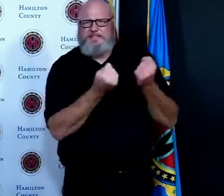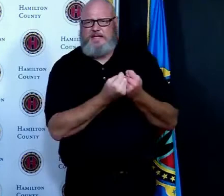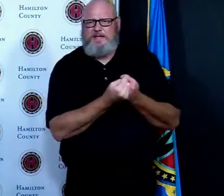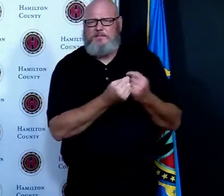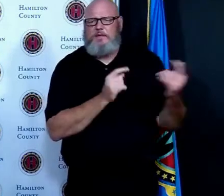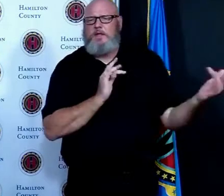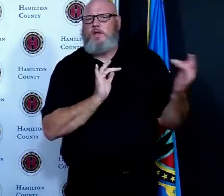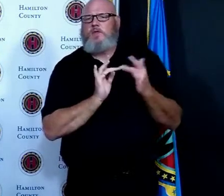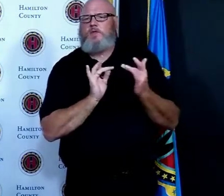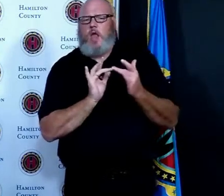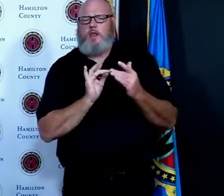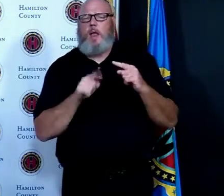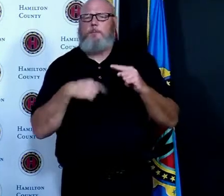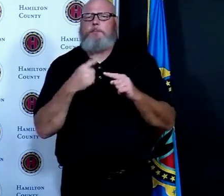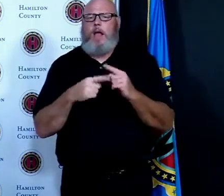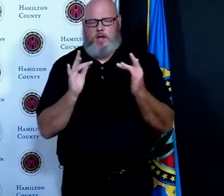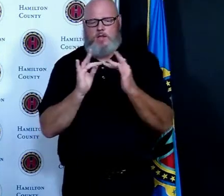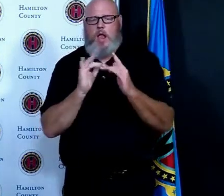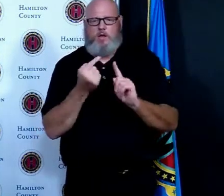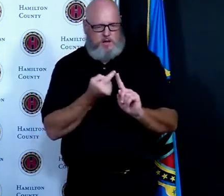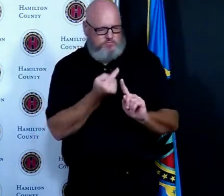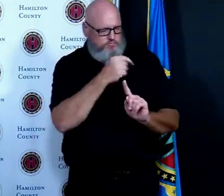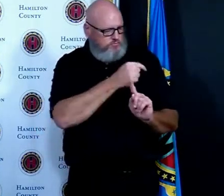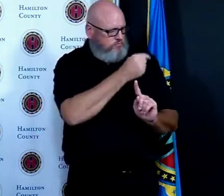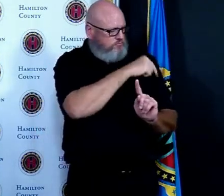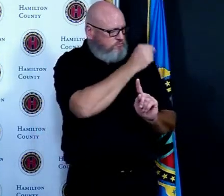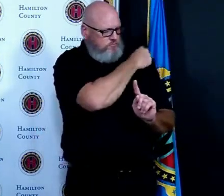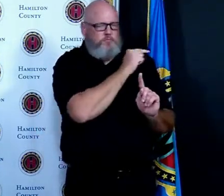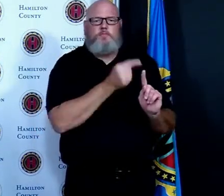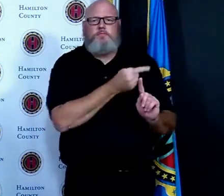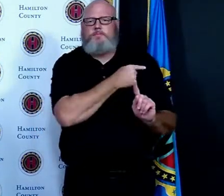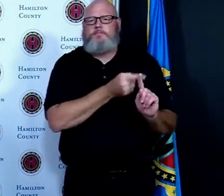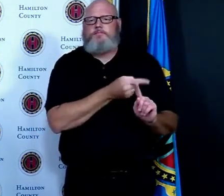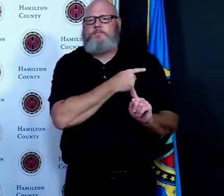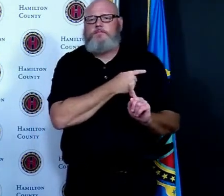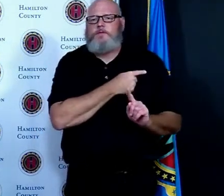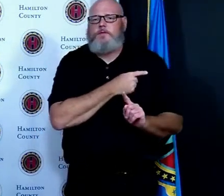this virus under control so it's important that when the health department's called that people